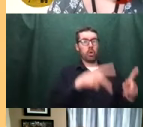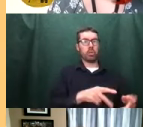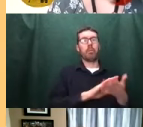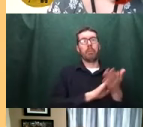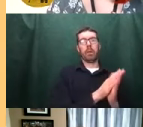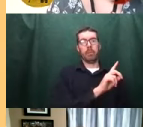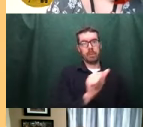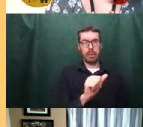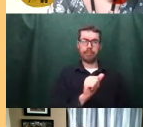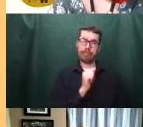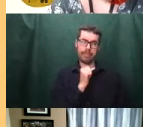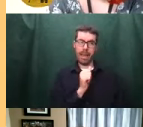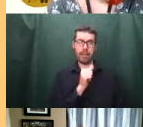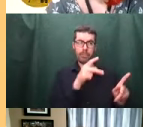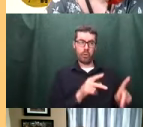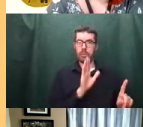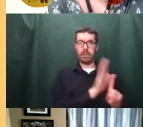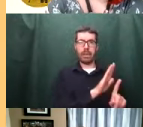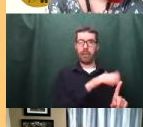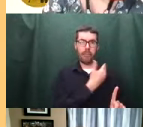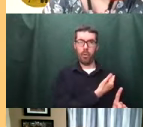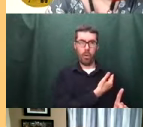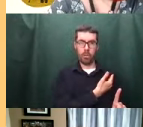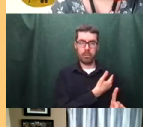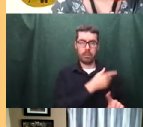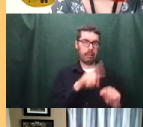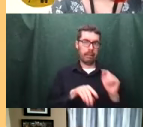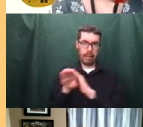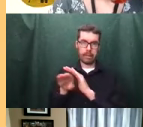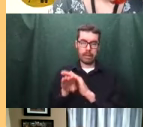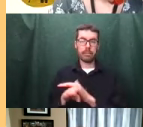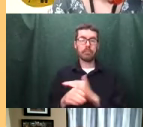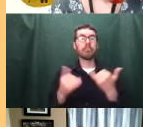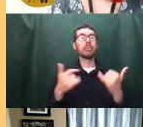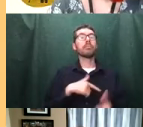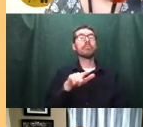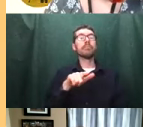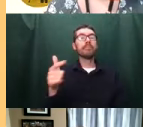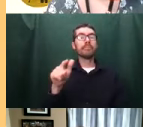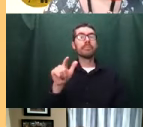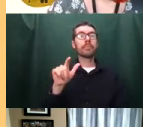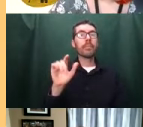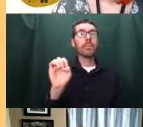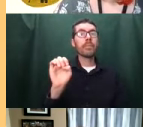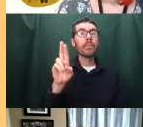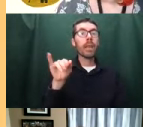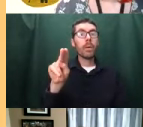the system. Um, and with that, I'm gonna turn it over to Erin and we can go on to the next slide.